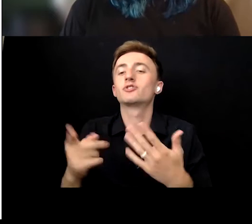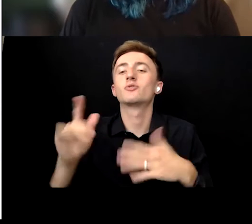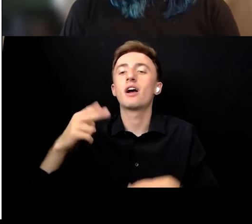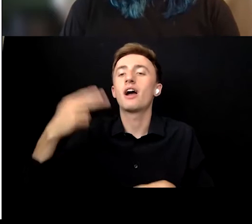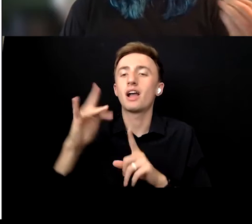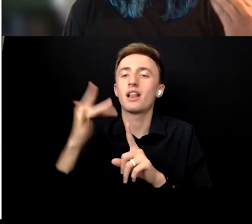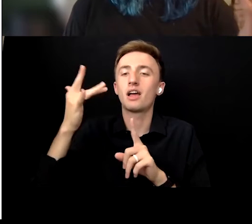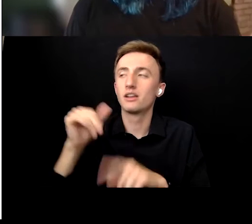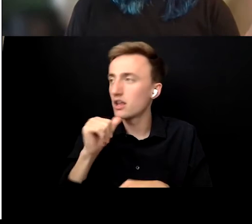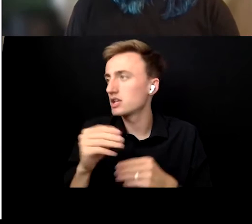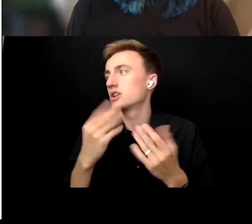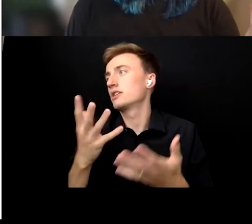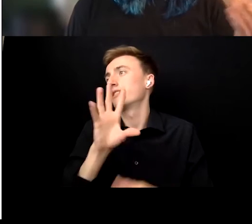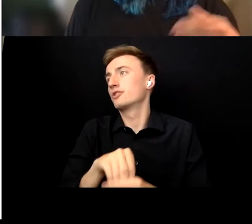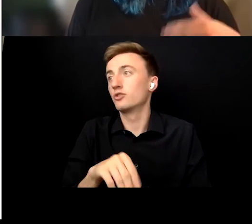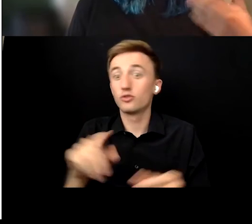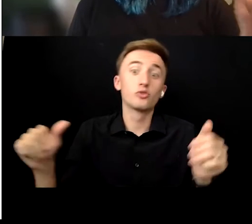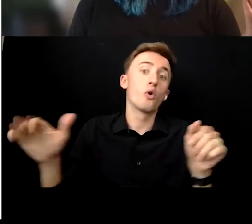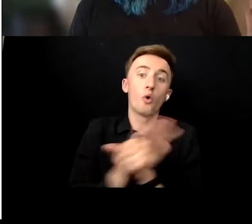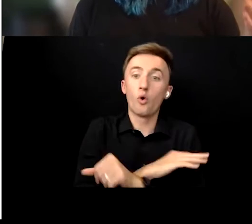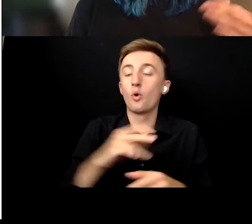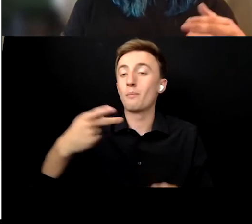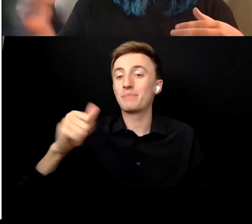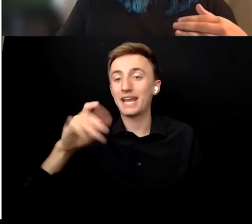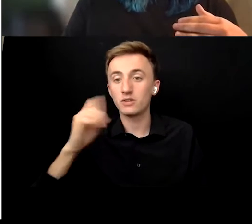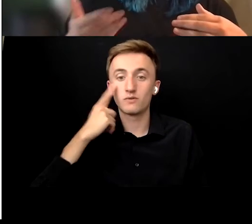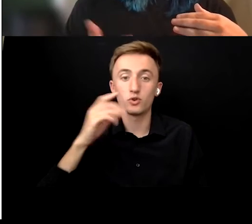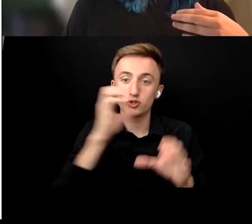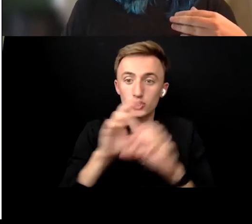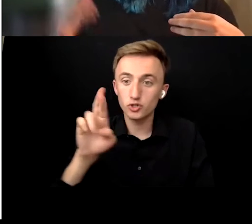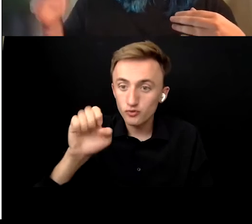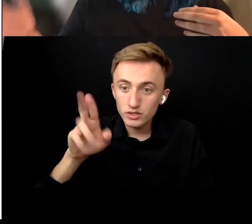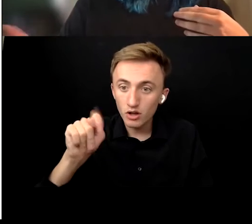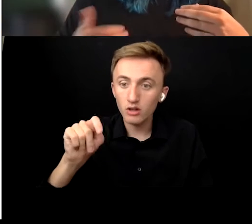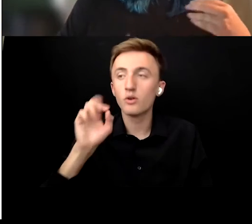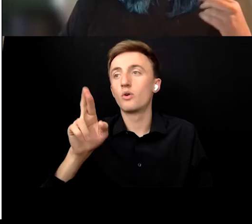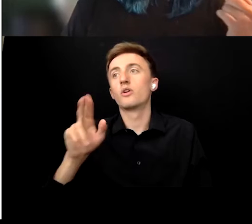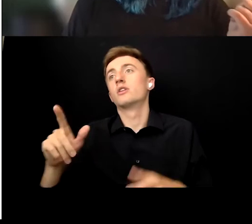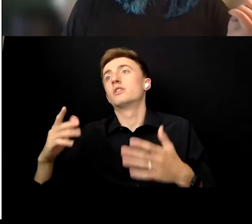for instance, the entire page of search results for the entire page that loaded new content that